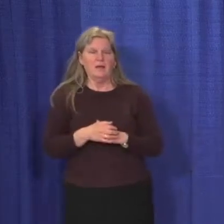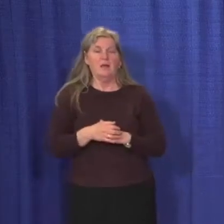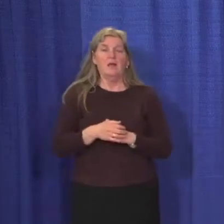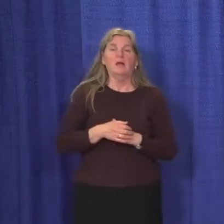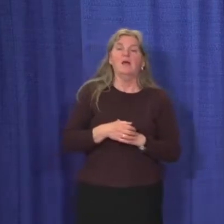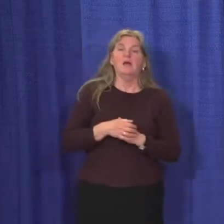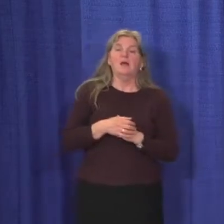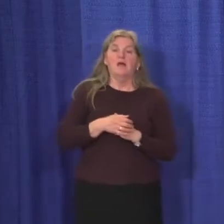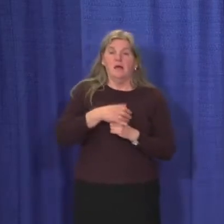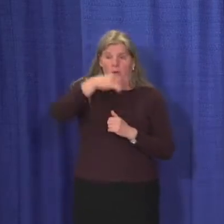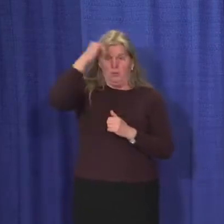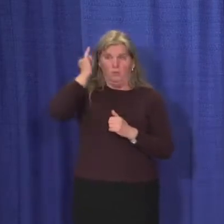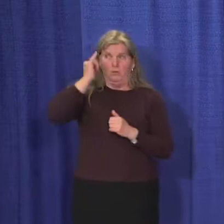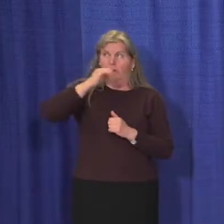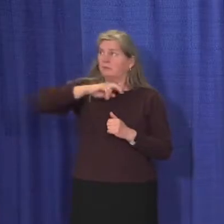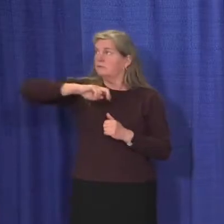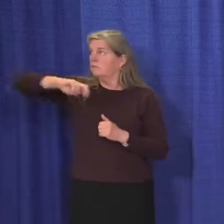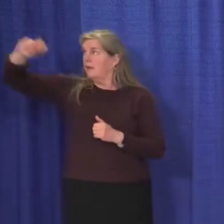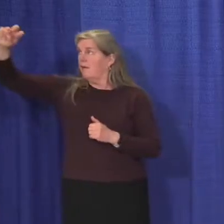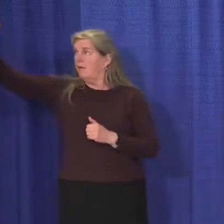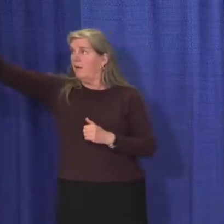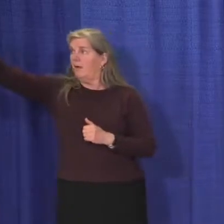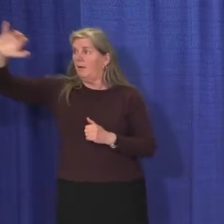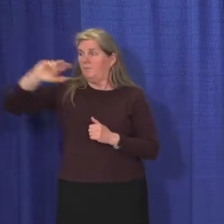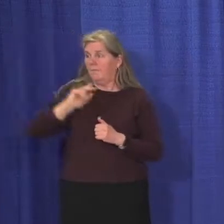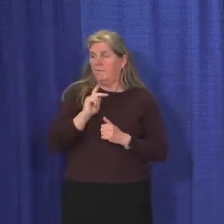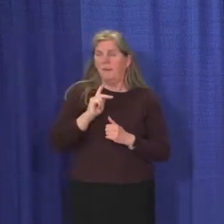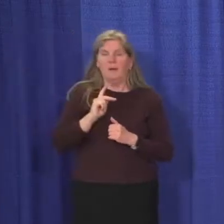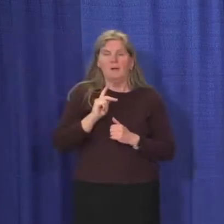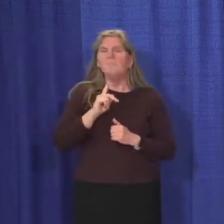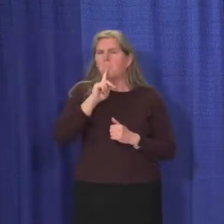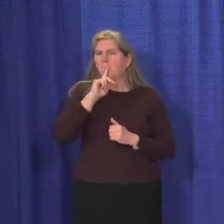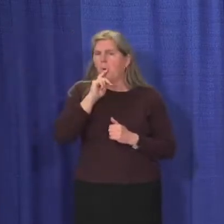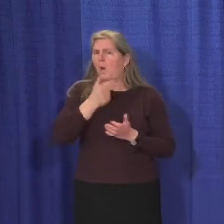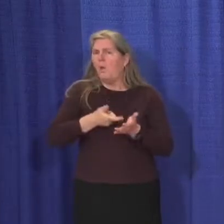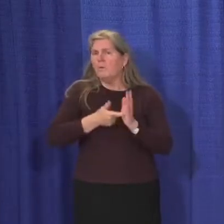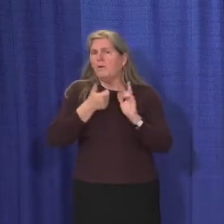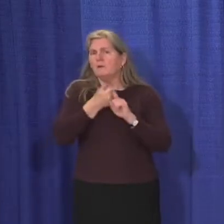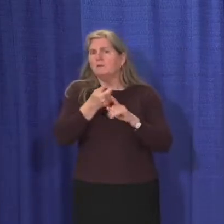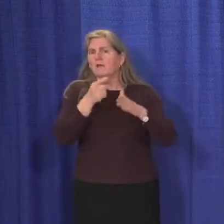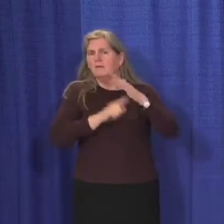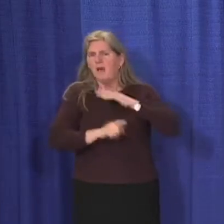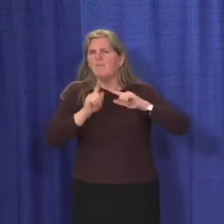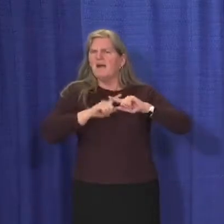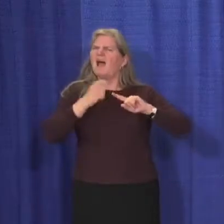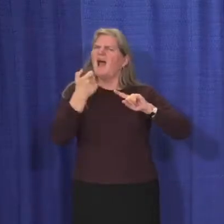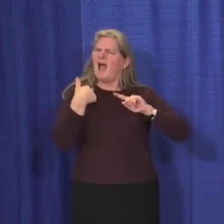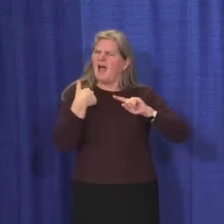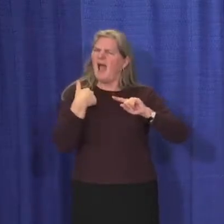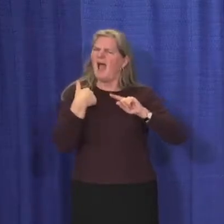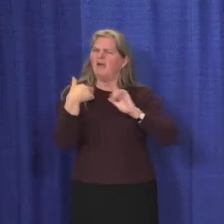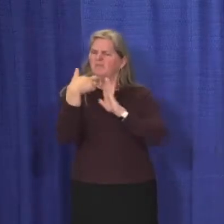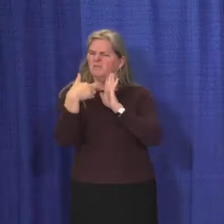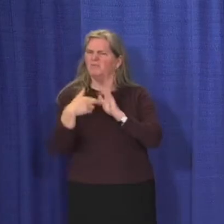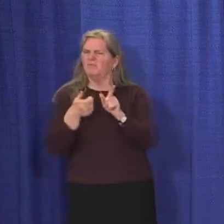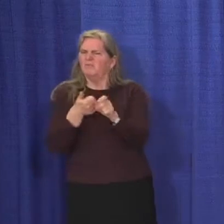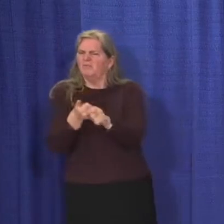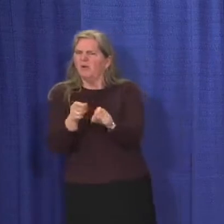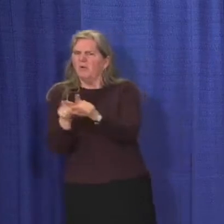and where to go after return from travel even though you may not need to self isolate.